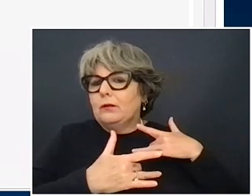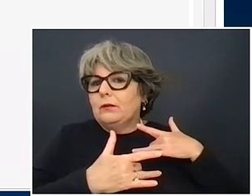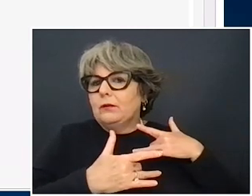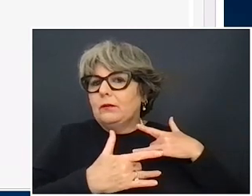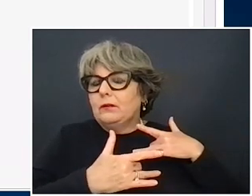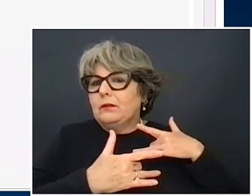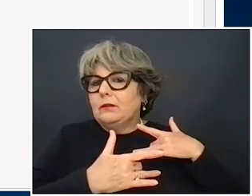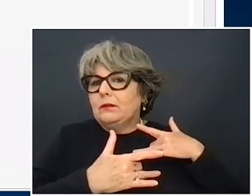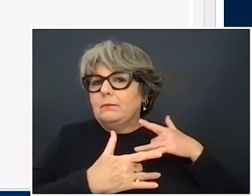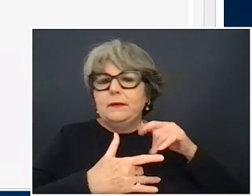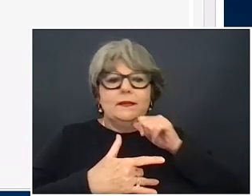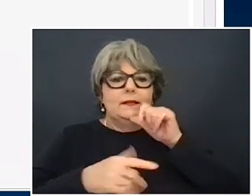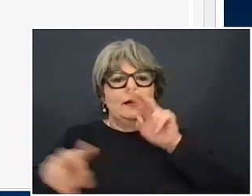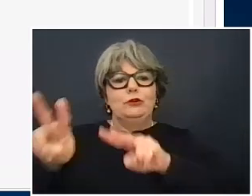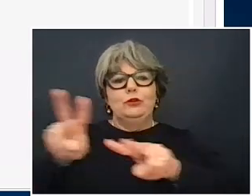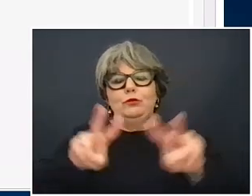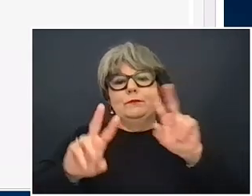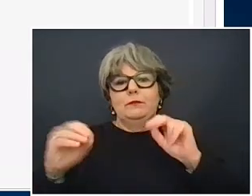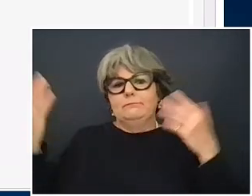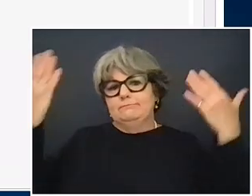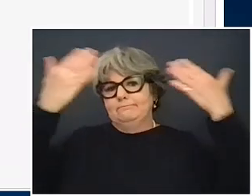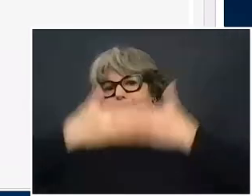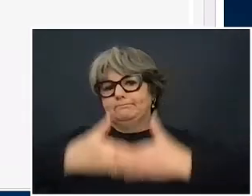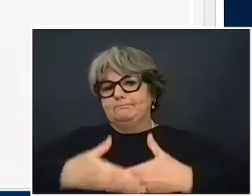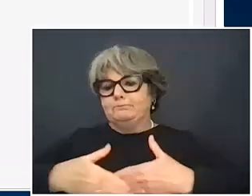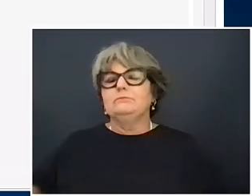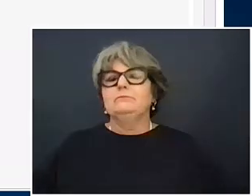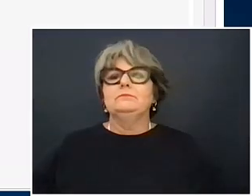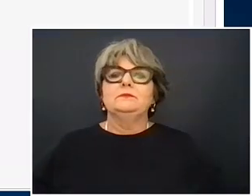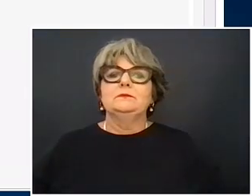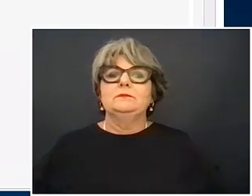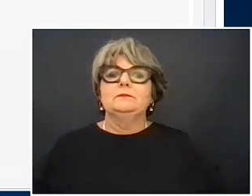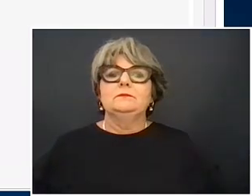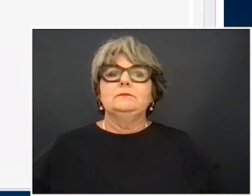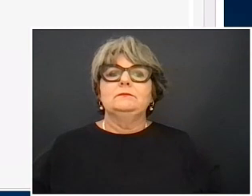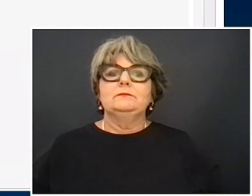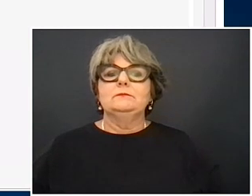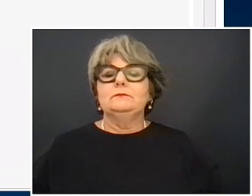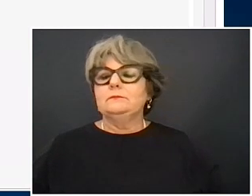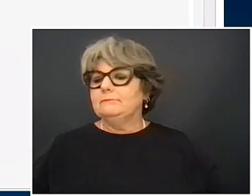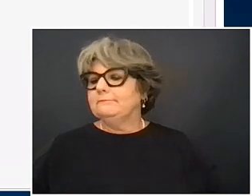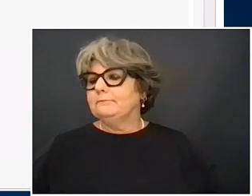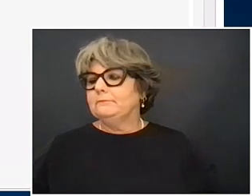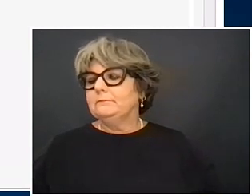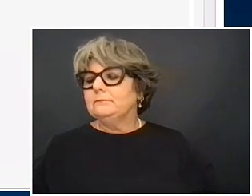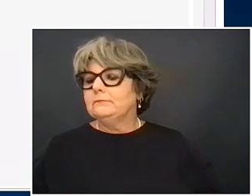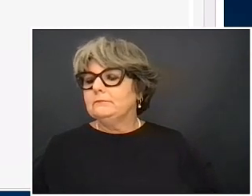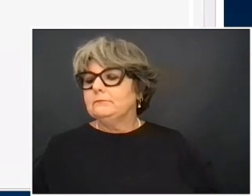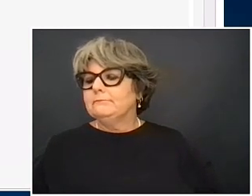anything of consequence. But more importantly, leaving that issue aside, which I do think again is very